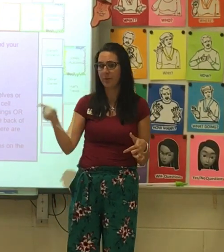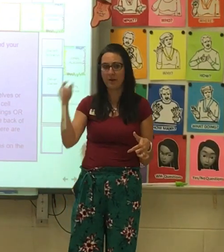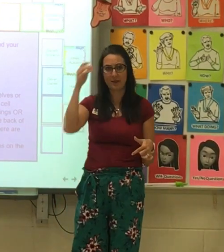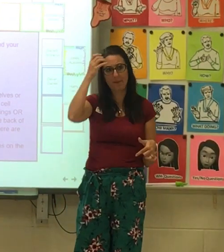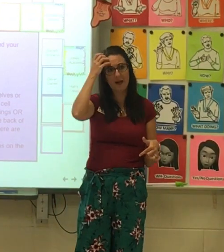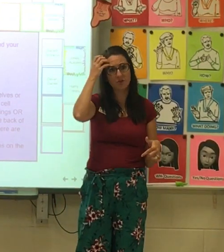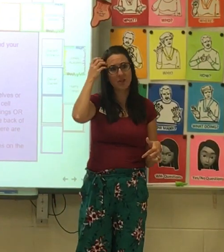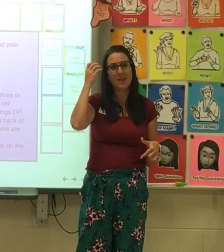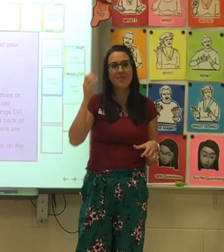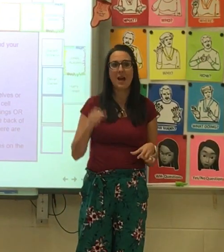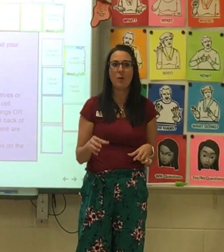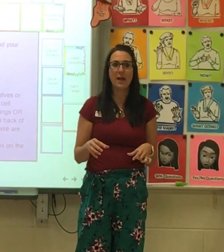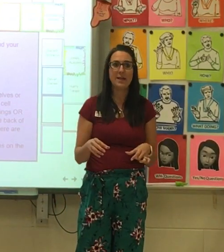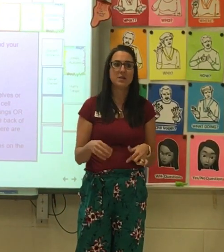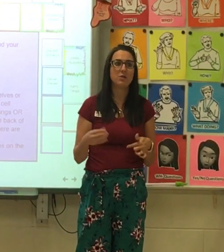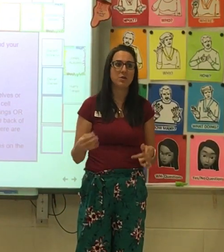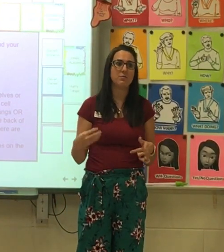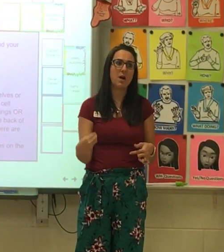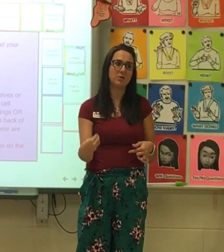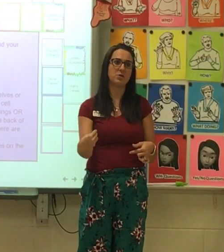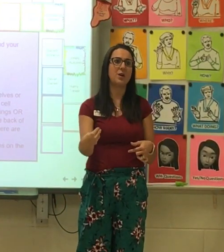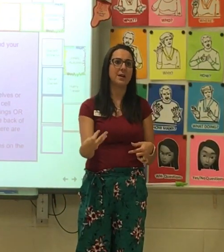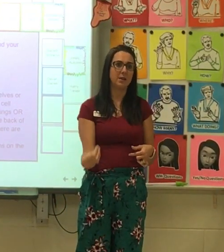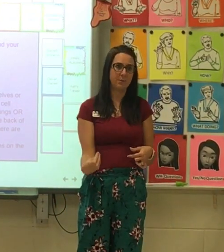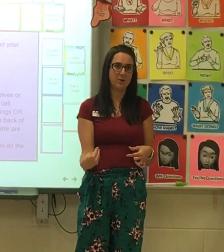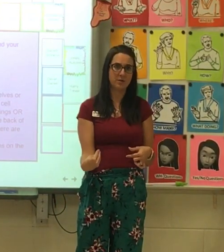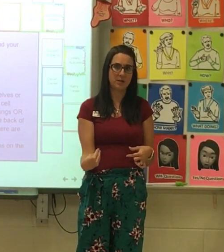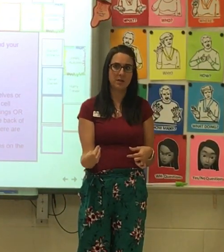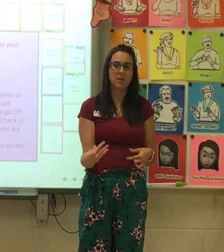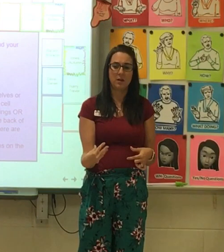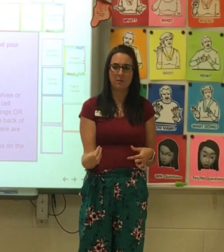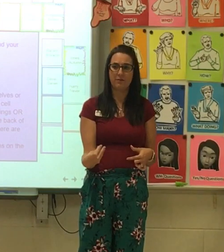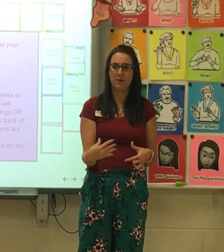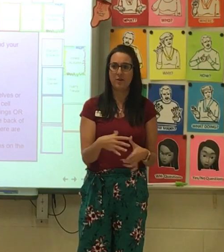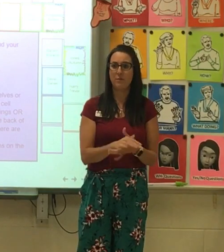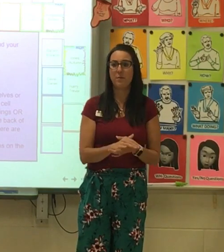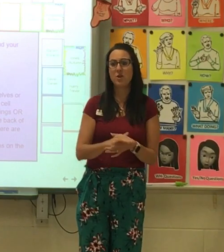going to put it in the couch that way it's also not distracting the person but